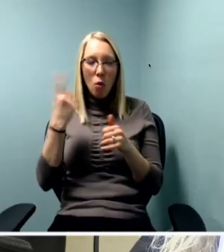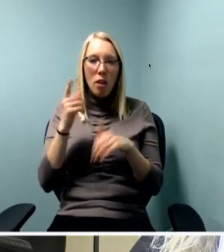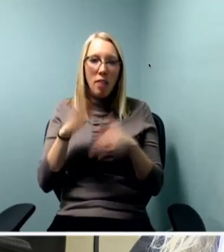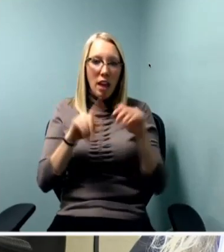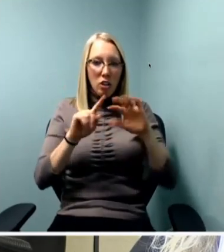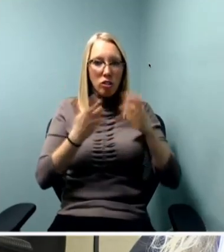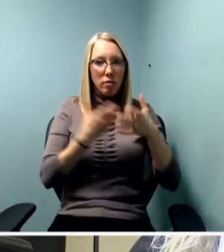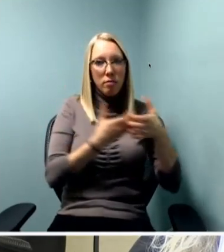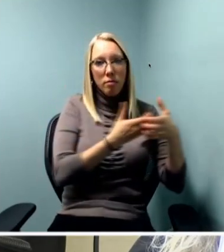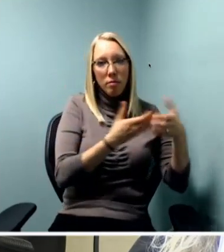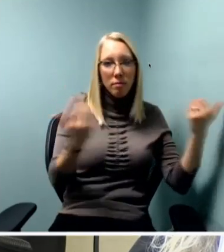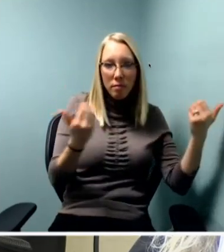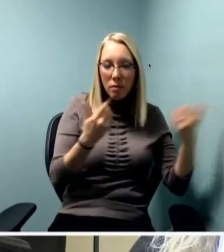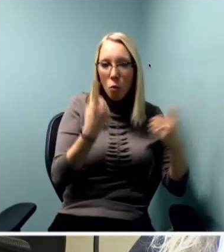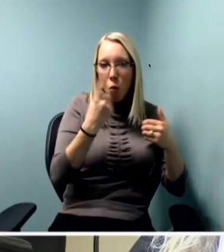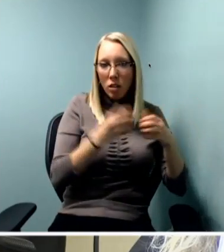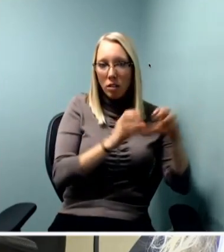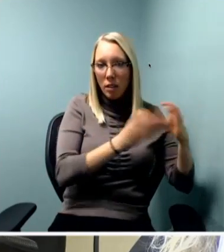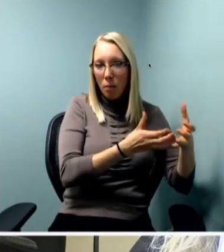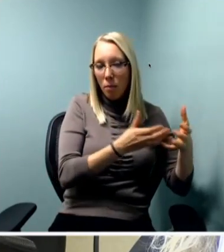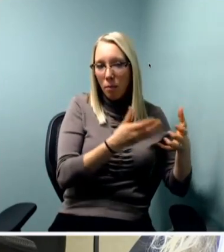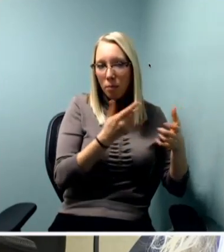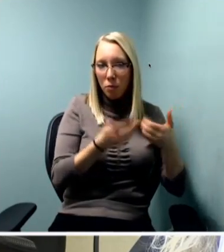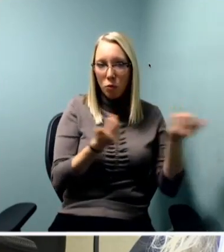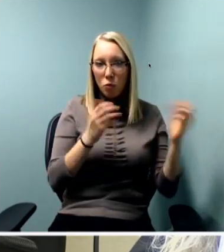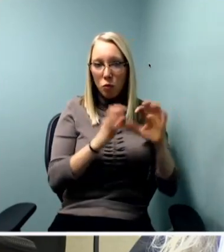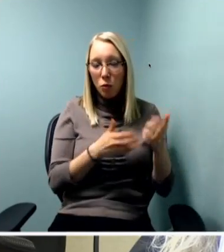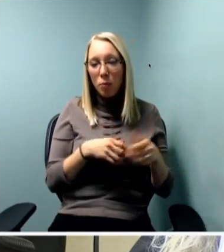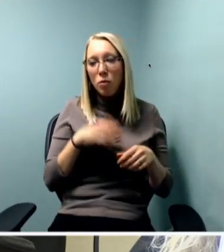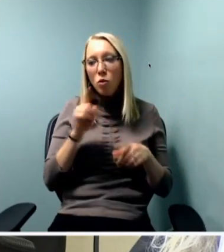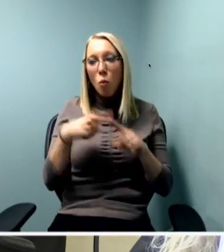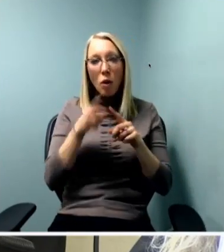So I think when you talk about creating "How do you get beyond that?"